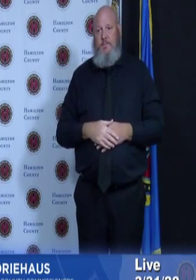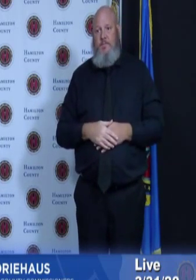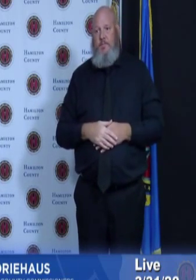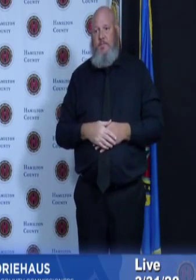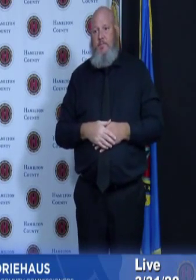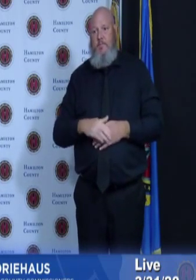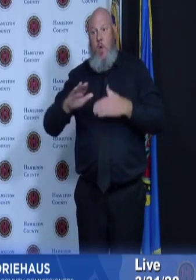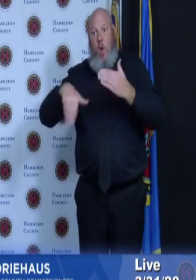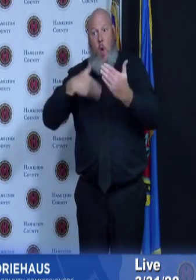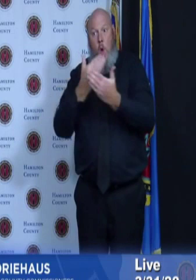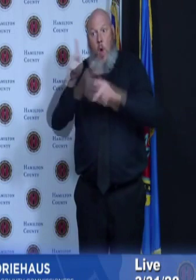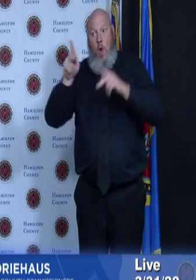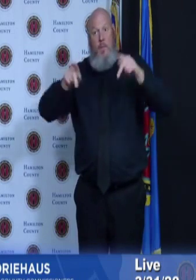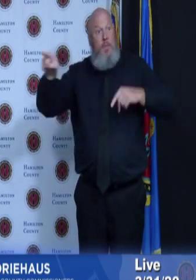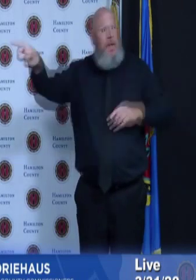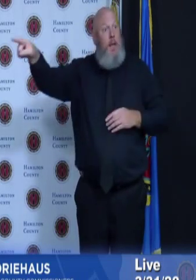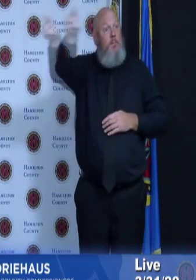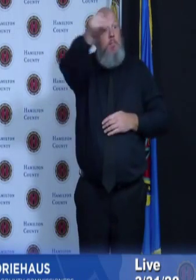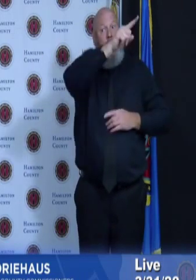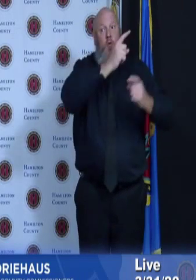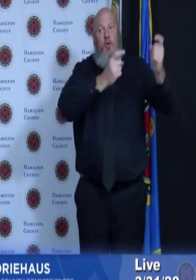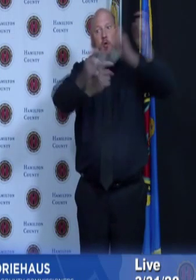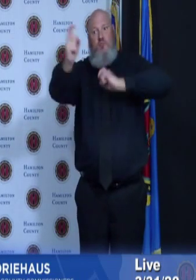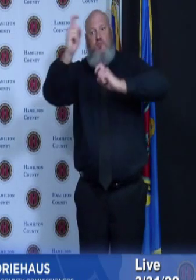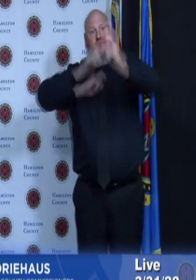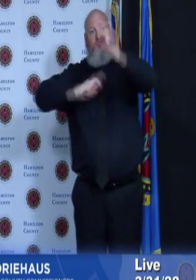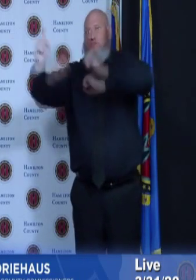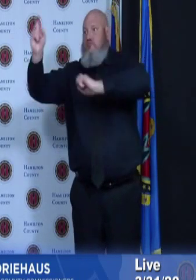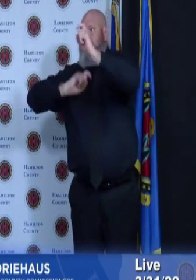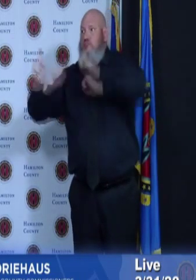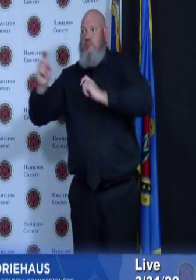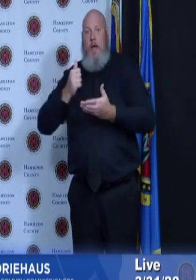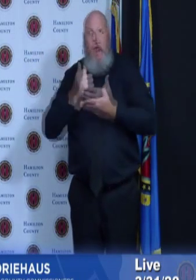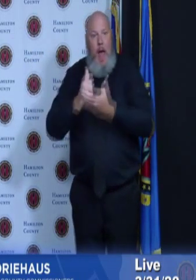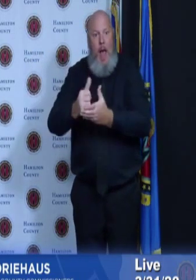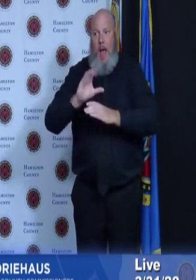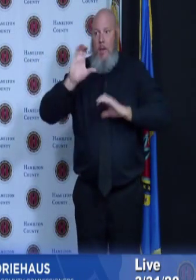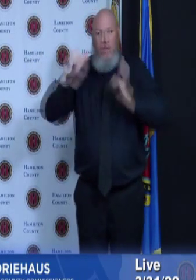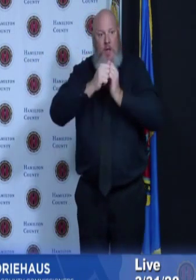that has already been accomplished is very important and as we move through